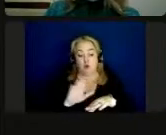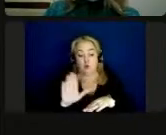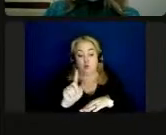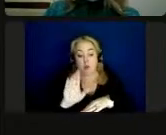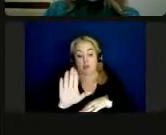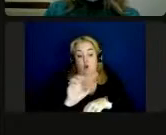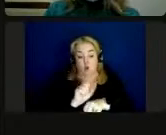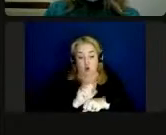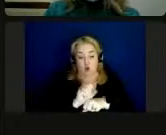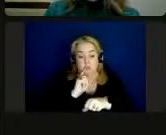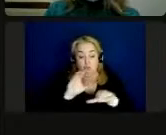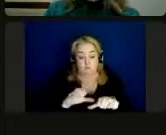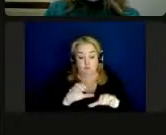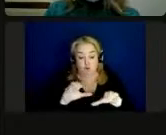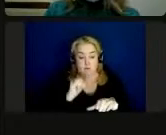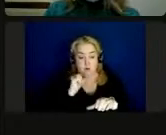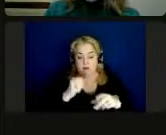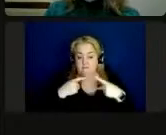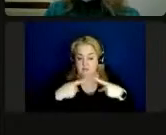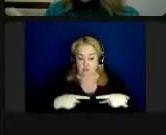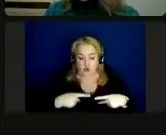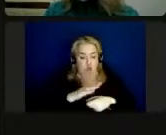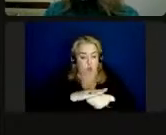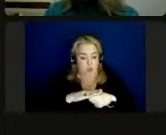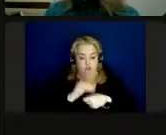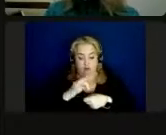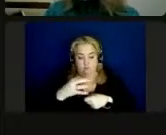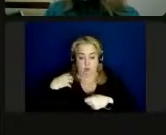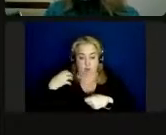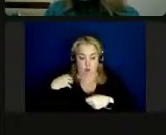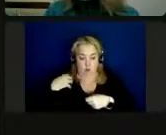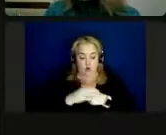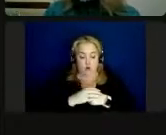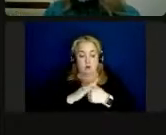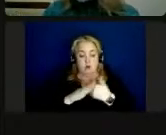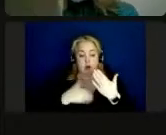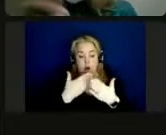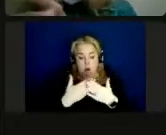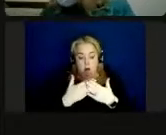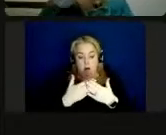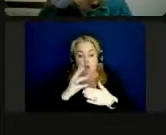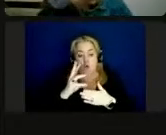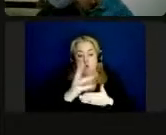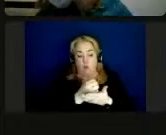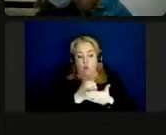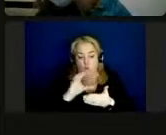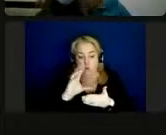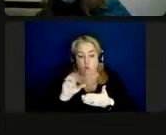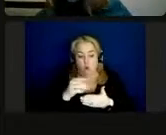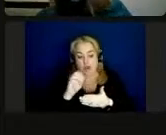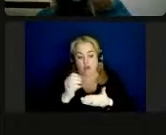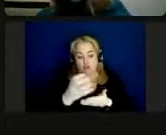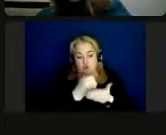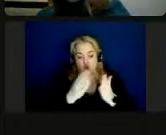ADMINISTER IT WITHOUT PROBABLY BASED ON WHERE THE WORKERS AT